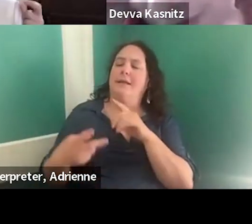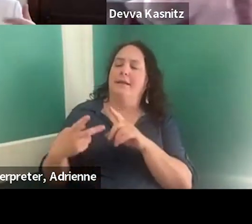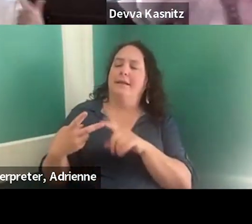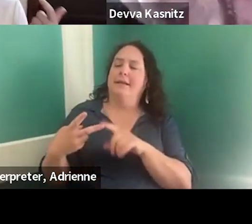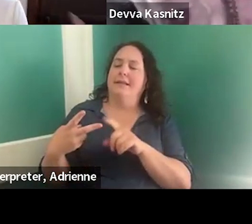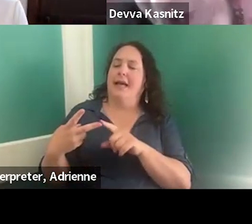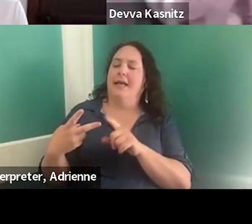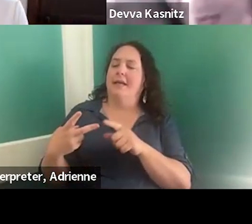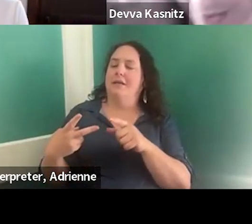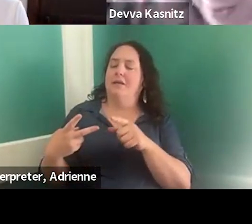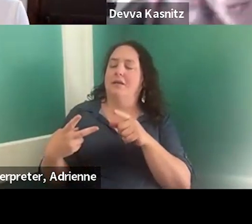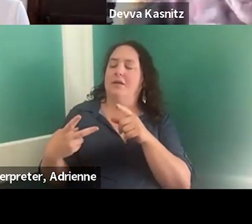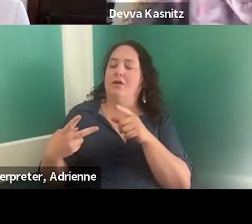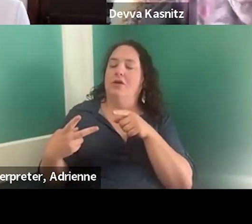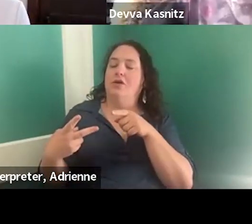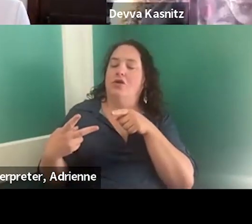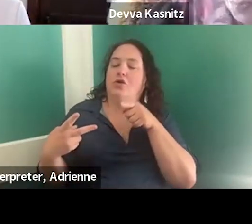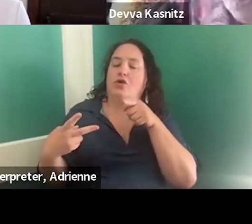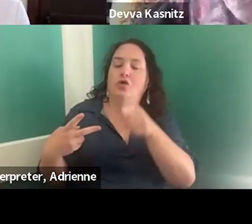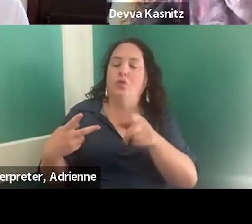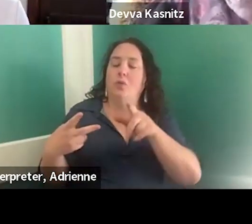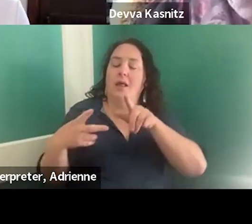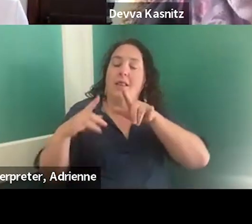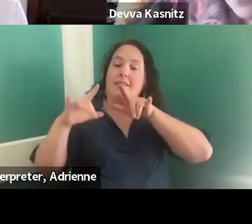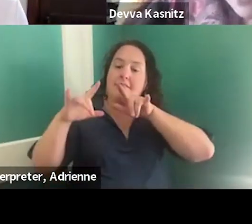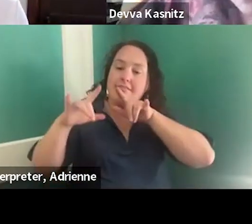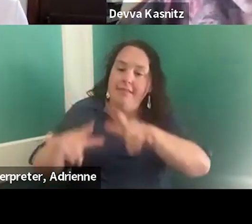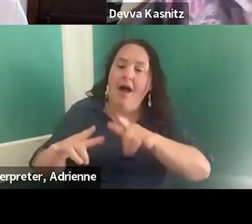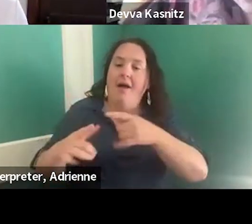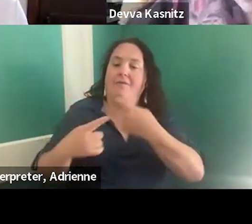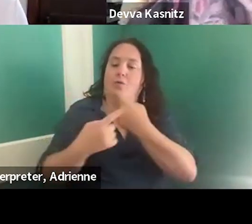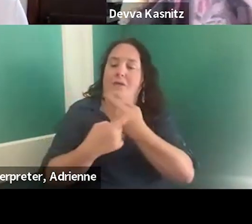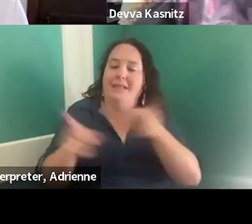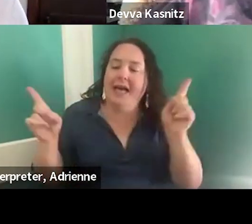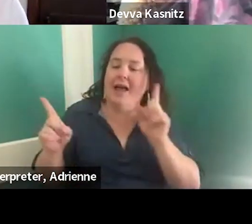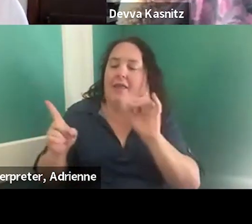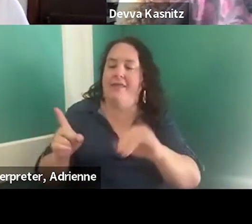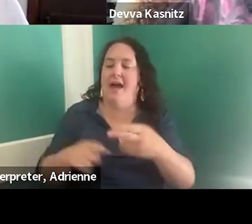is why do you love sharing this accessibility hack?